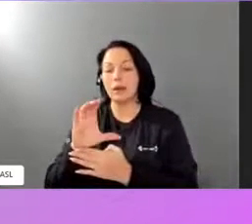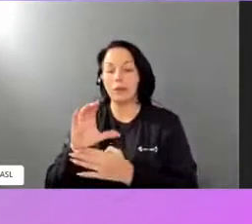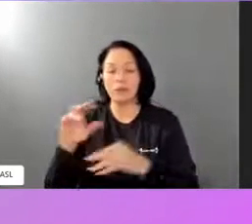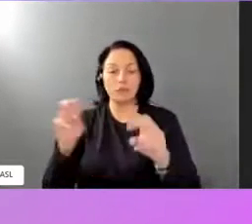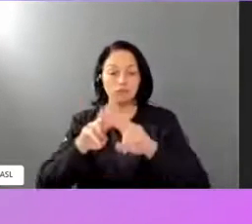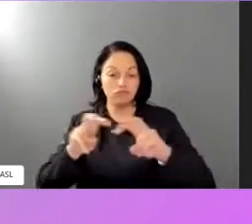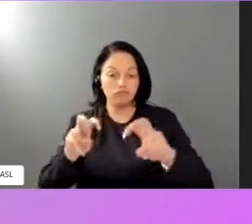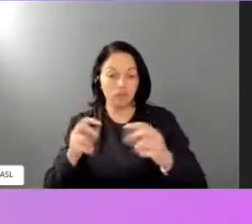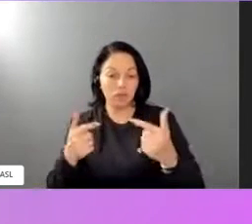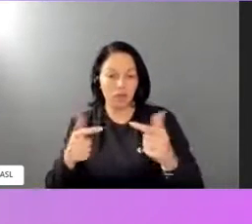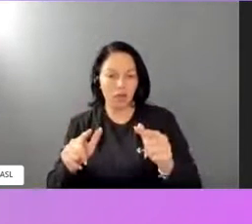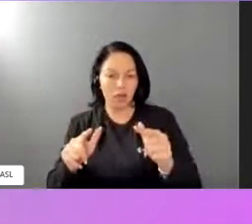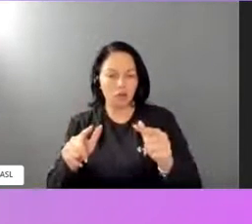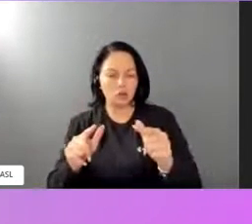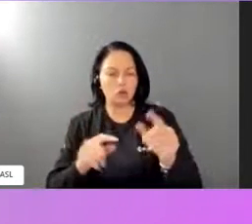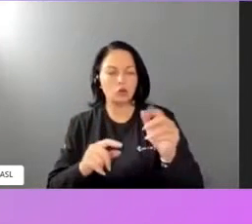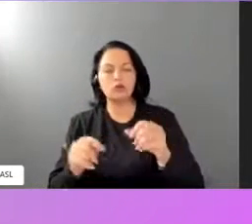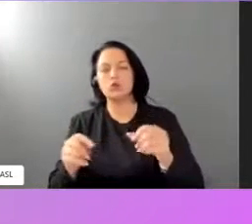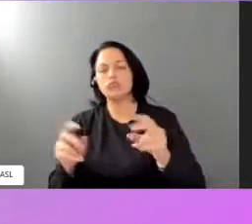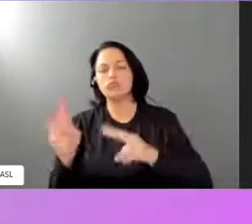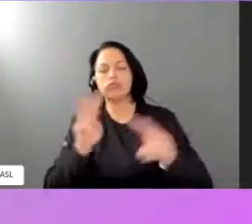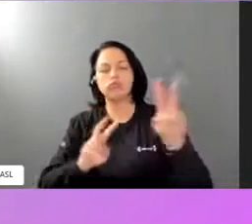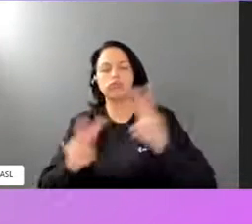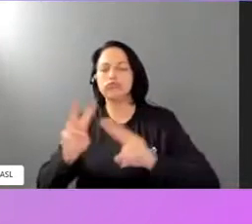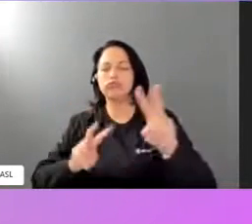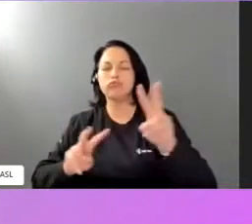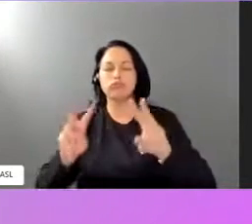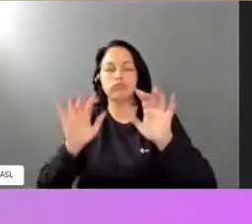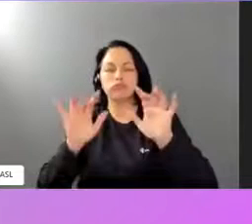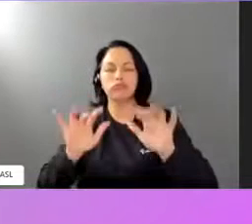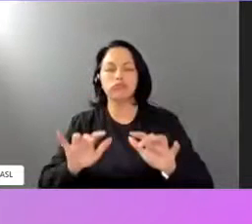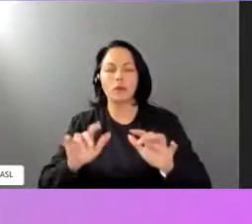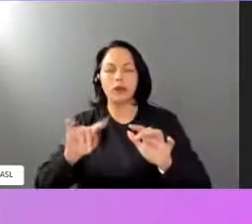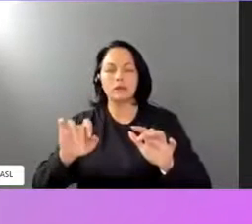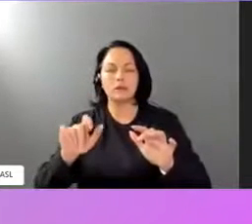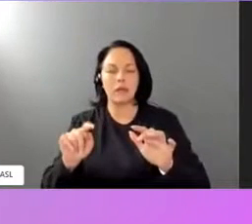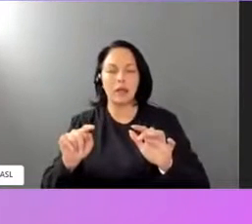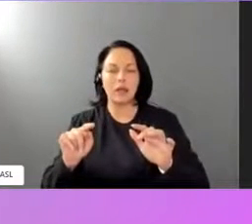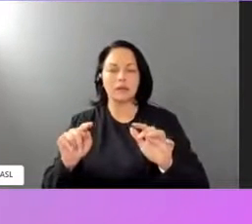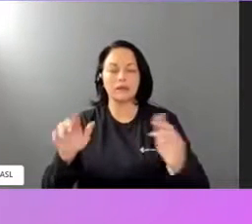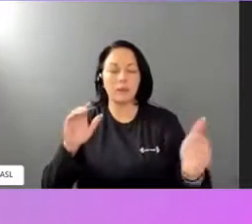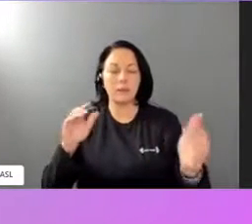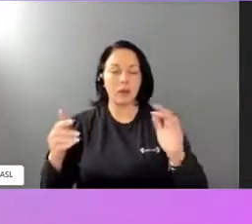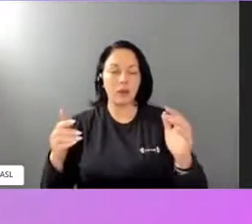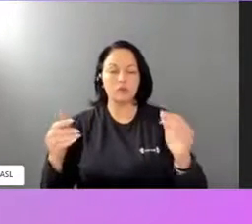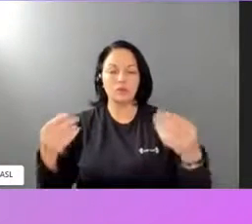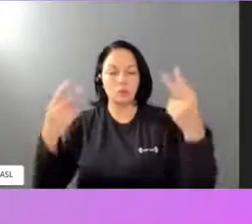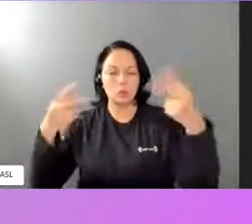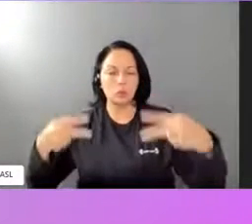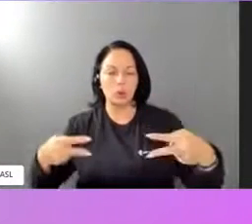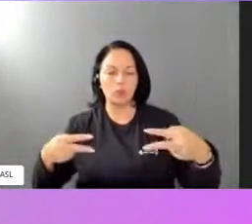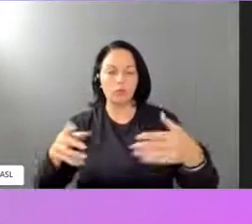issues only some show up in a live page or application. So dynamic analysis allows us to